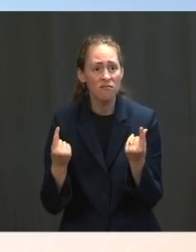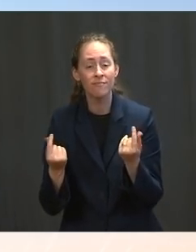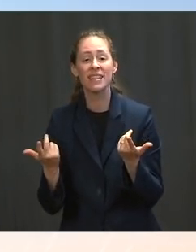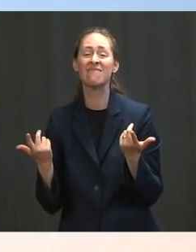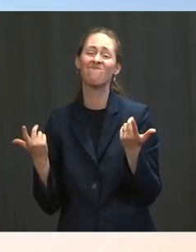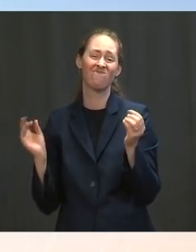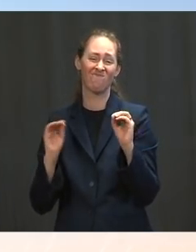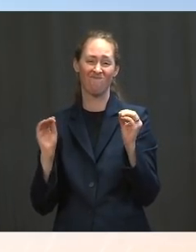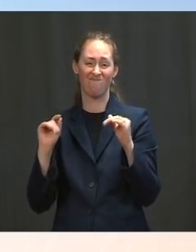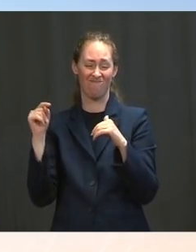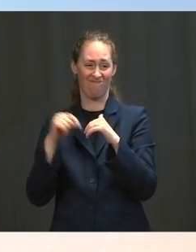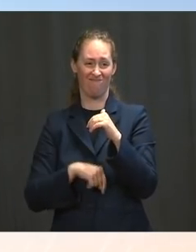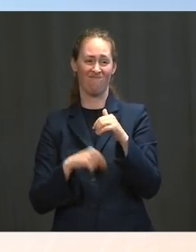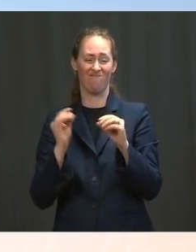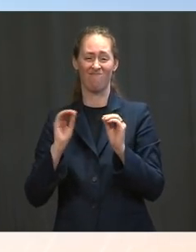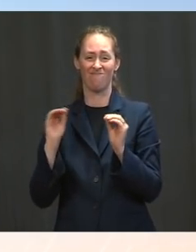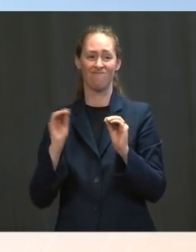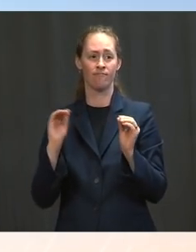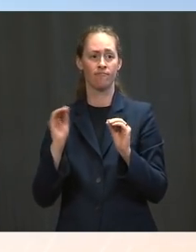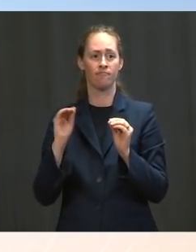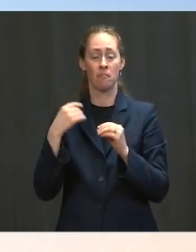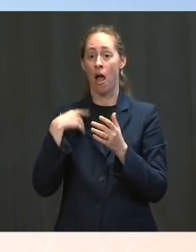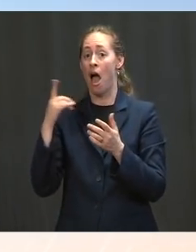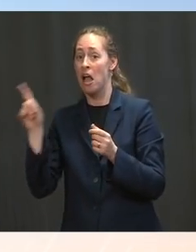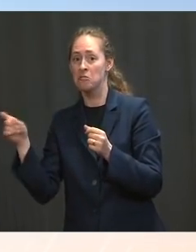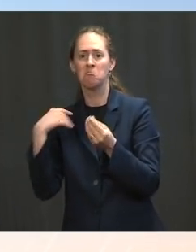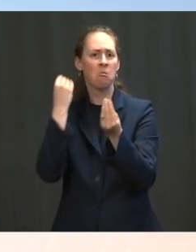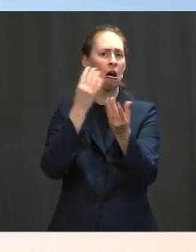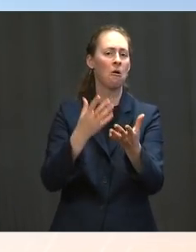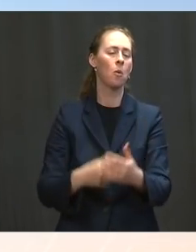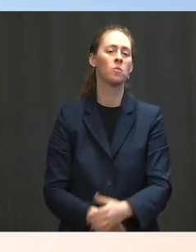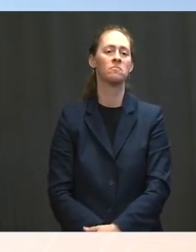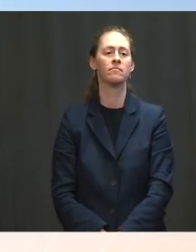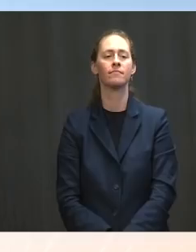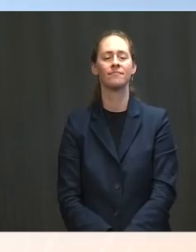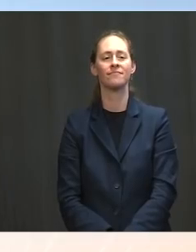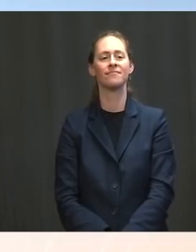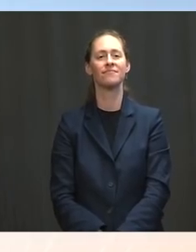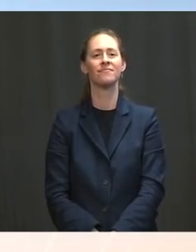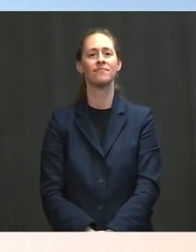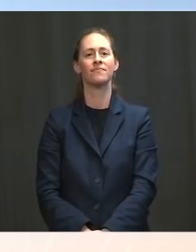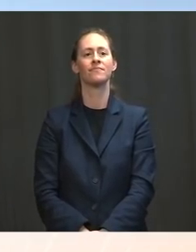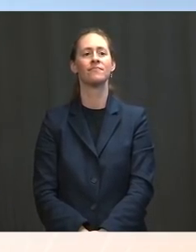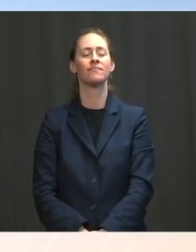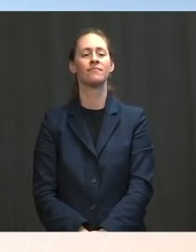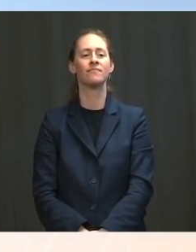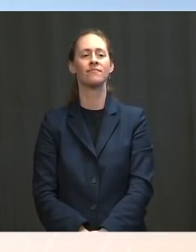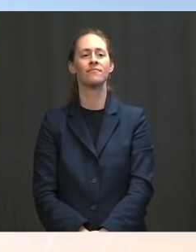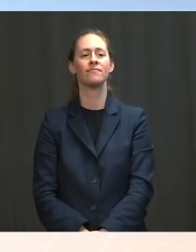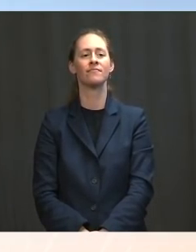to provide for you after the briefing. The Press: And then on the U.S. engagement in the talks: I know that you've said the U.S. isn't a party to the talks,